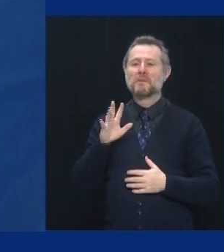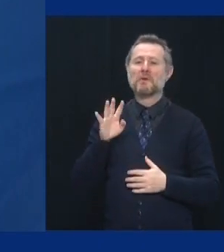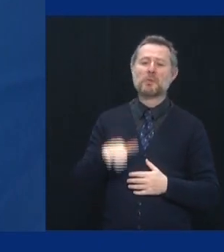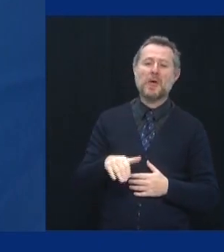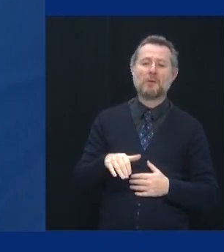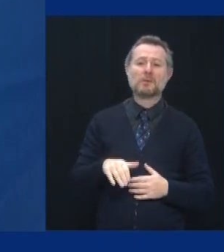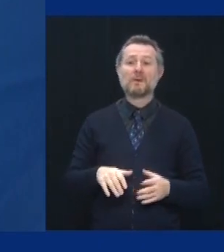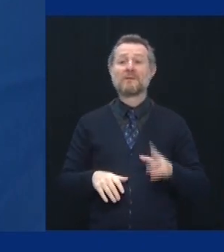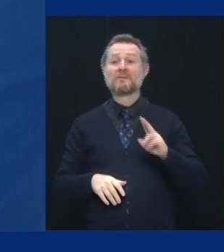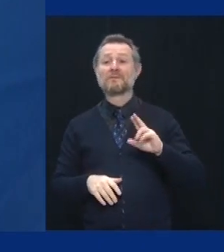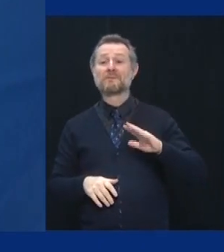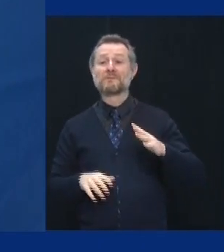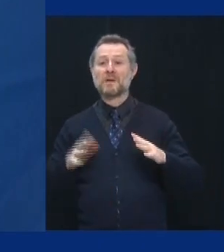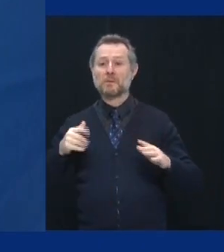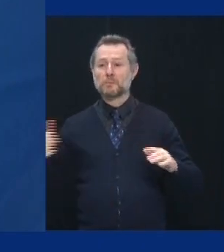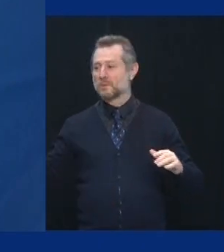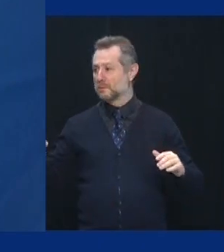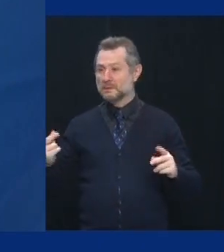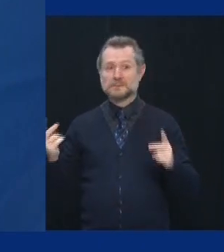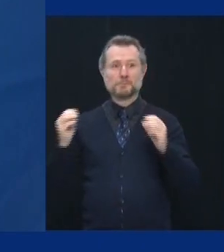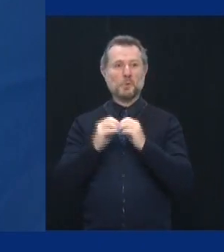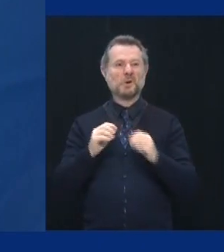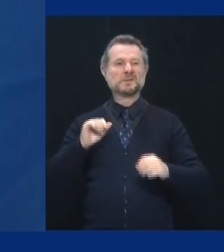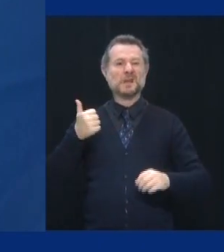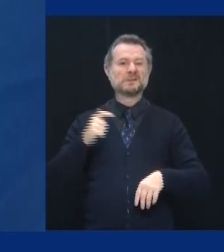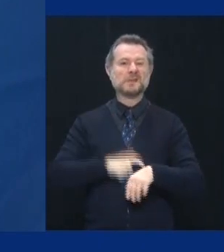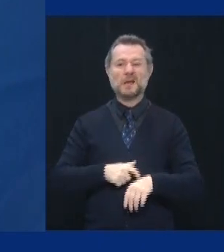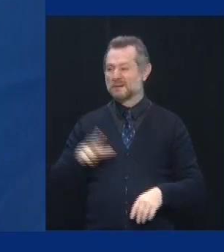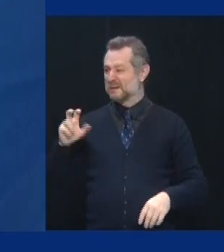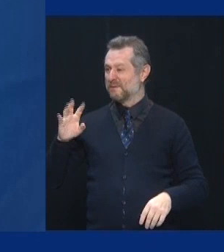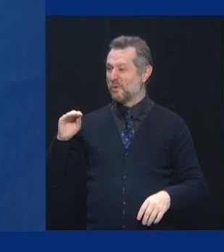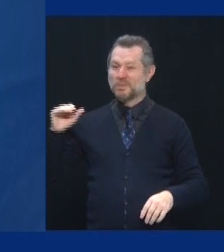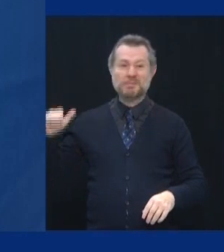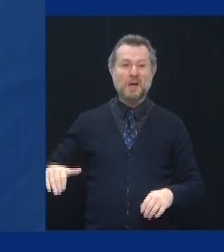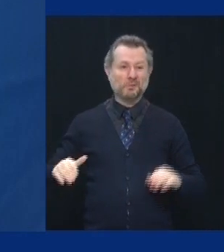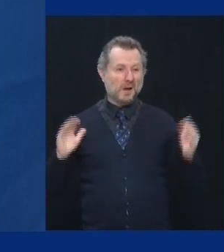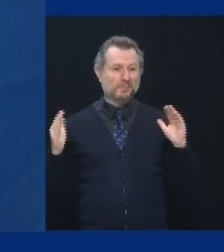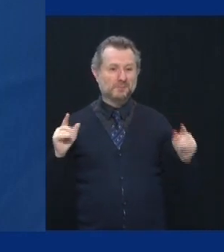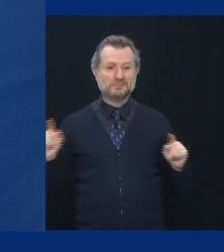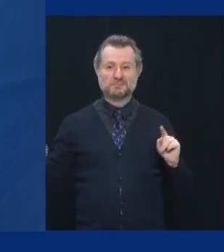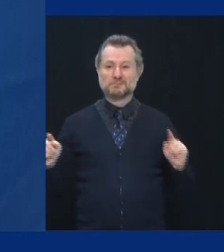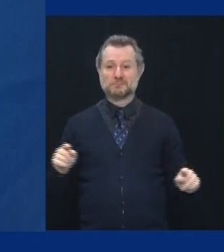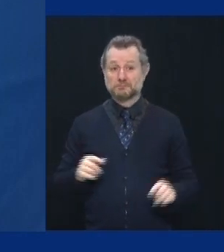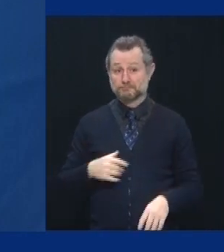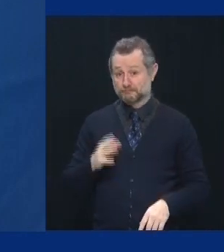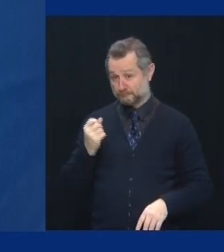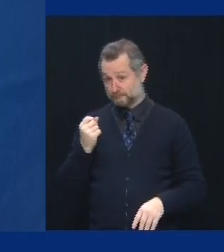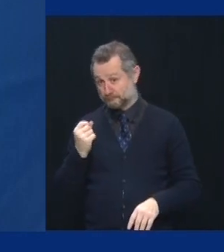FOUR FIVE -- FEELS LIKE WE'VE BEEN AT IT A LONG TIME, BUT IT'S ONLY BEEN FIVE WEEKS.